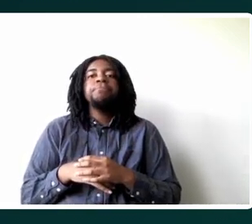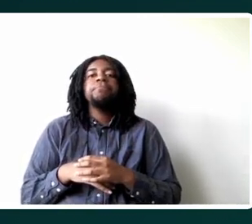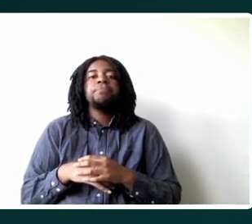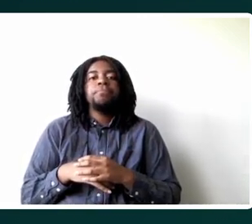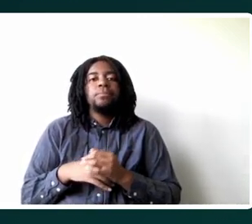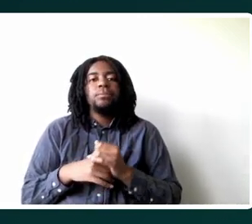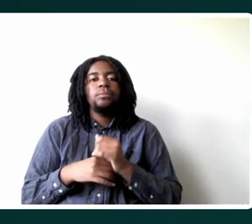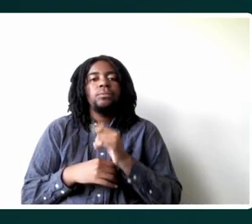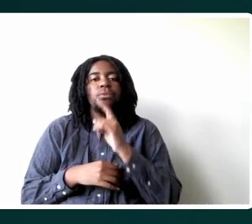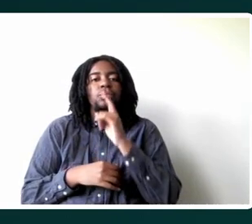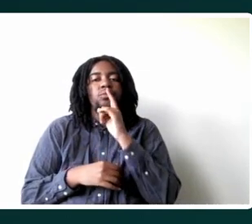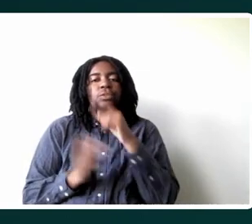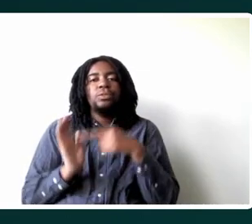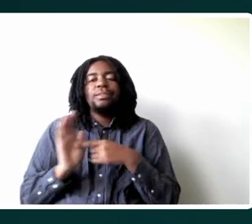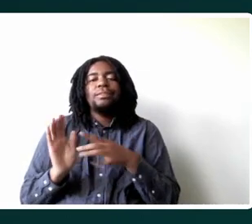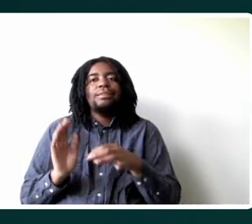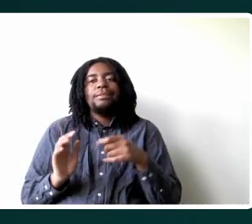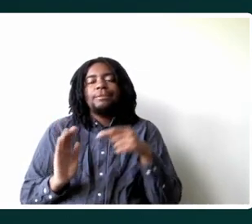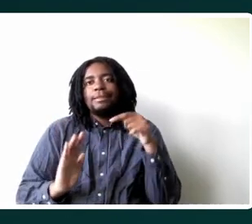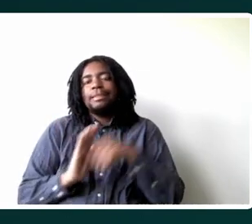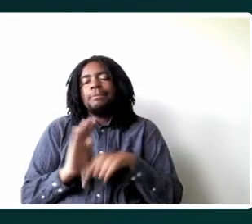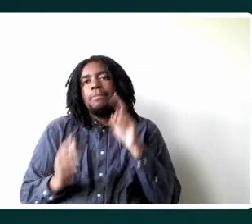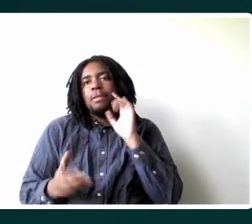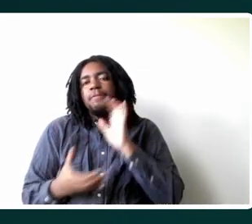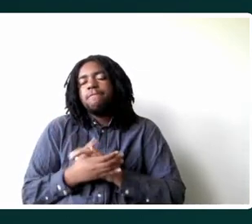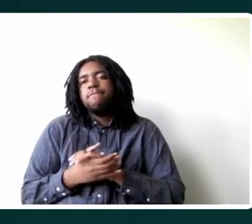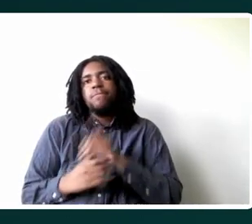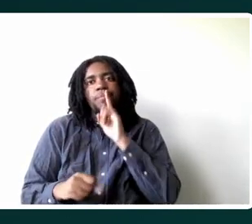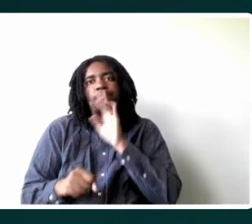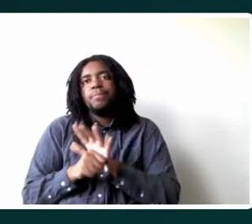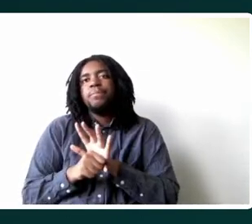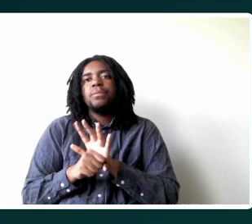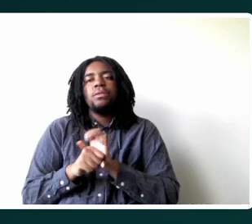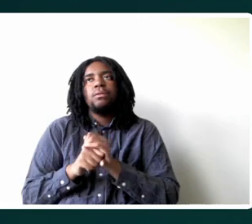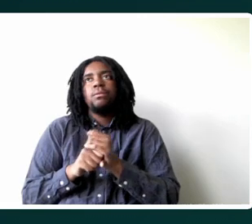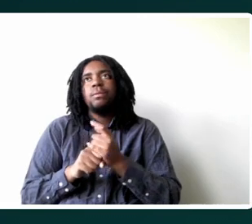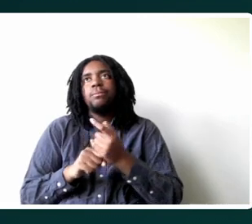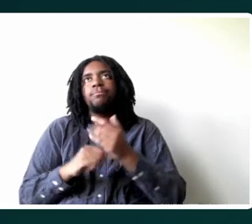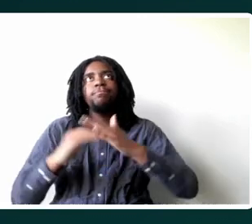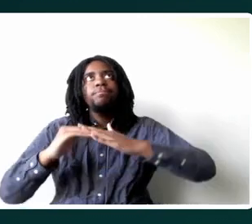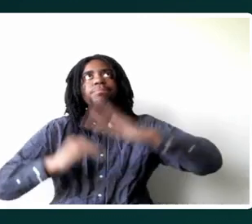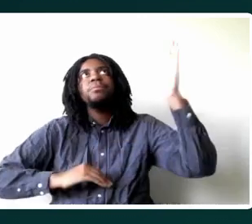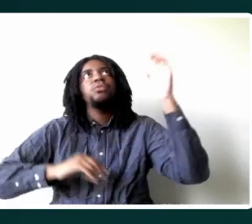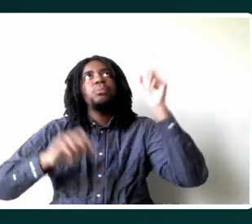in and commitment to the idea of the limitless potential that he saw in his students. And this